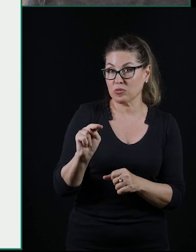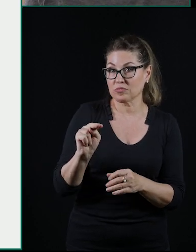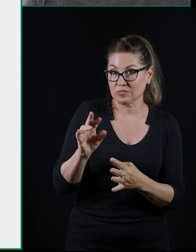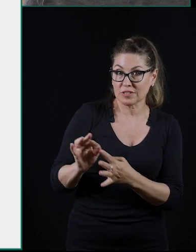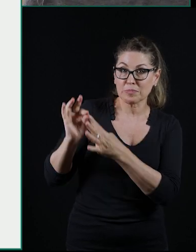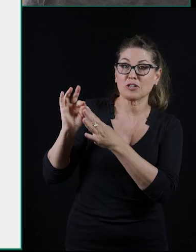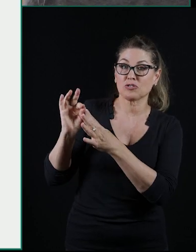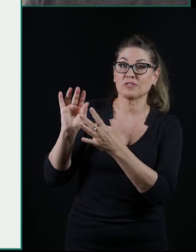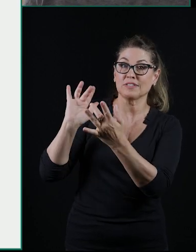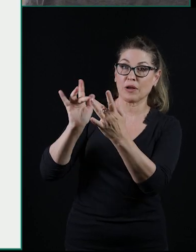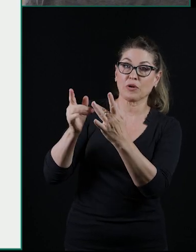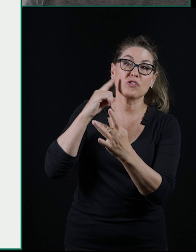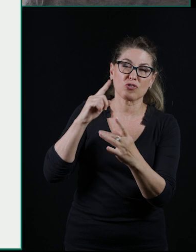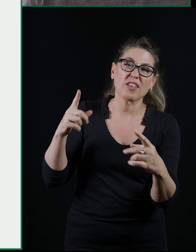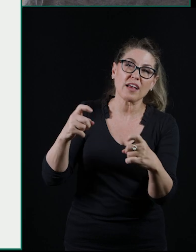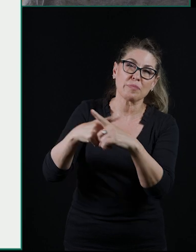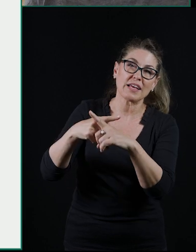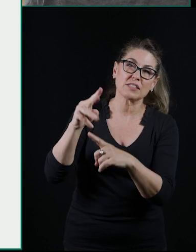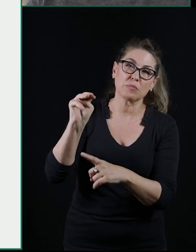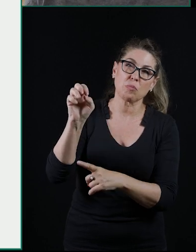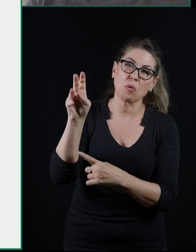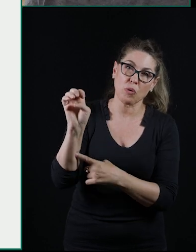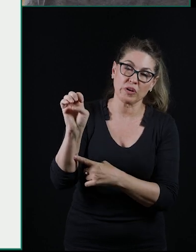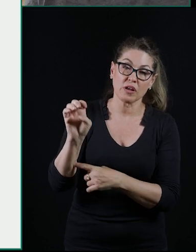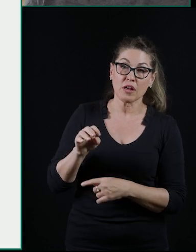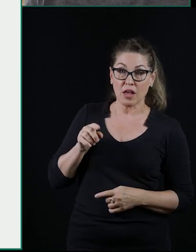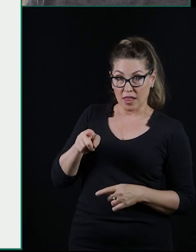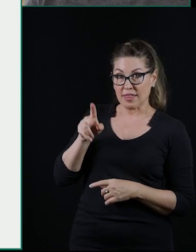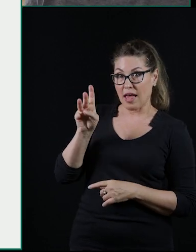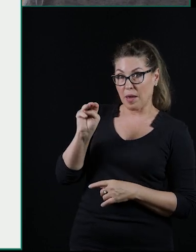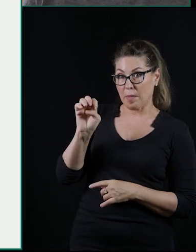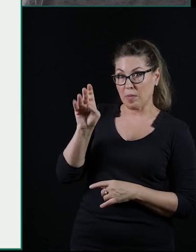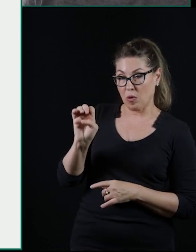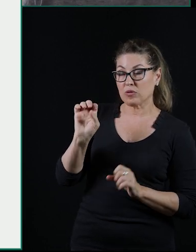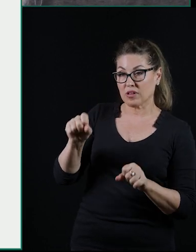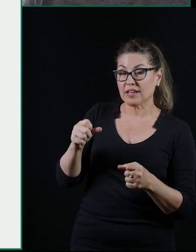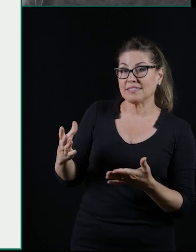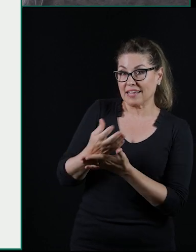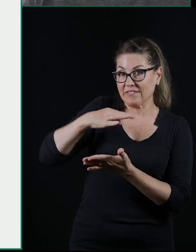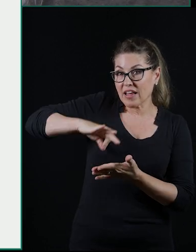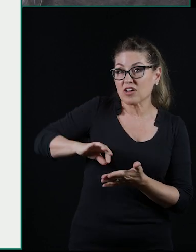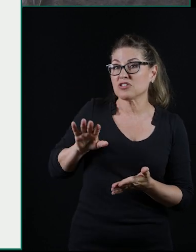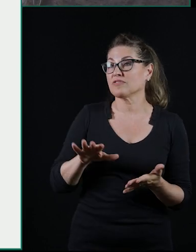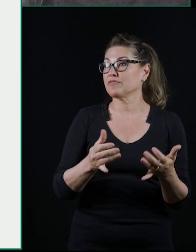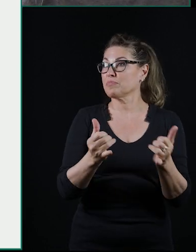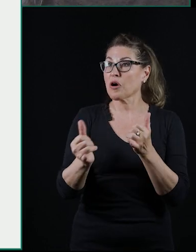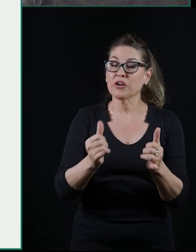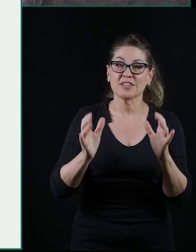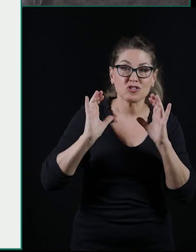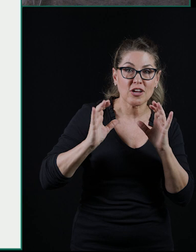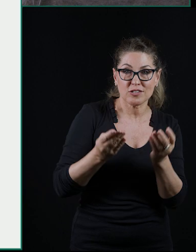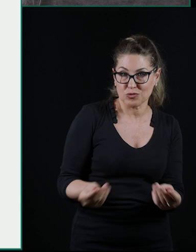for more complex modes. And in this modes, they can still take advantage of Party's chat solution